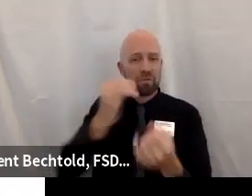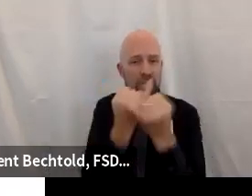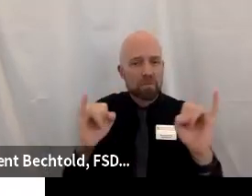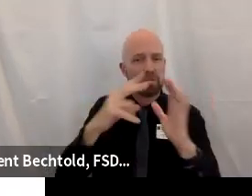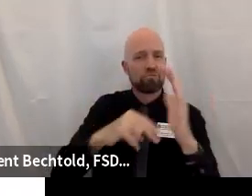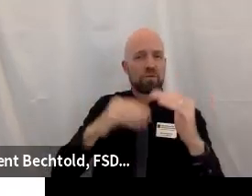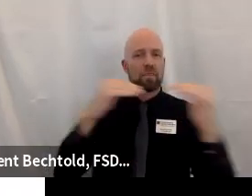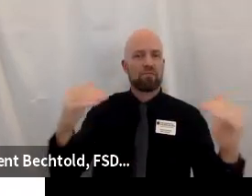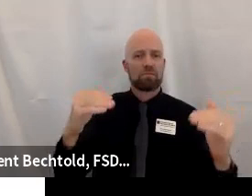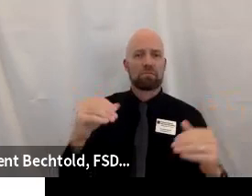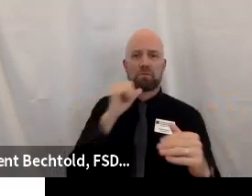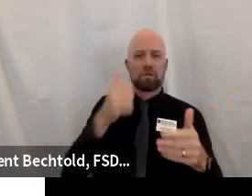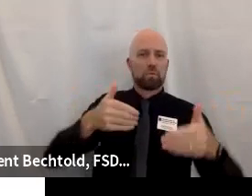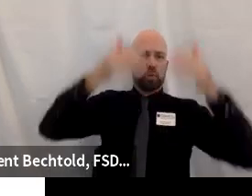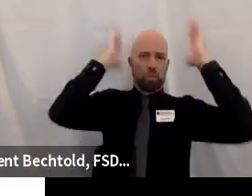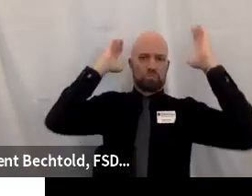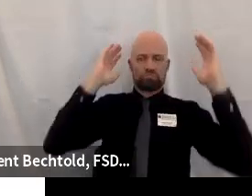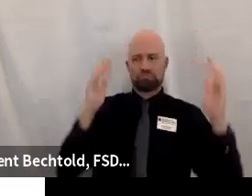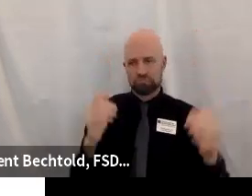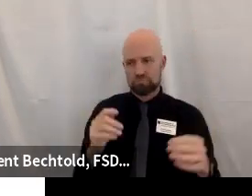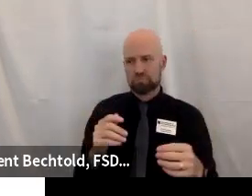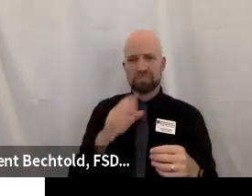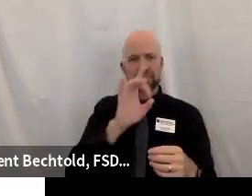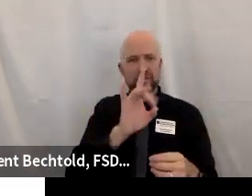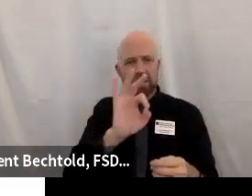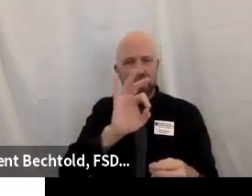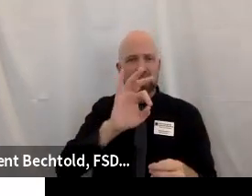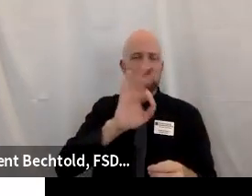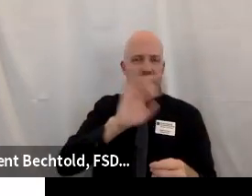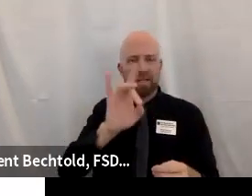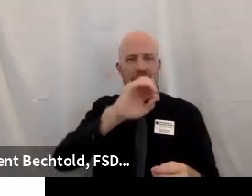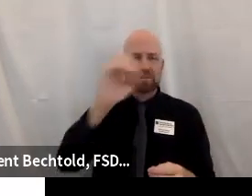But use something at their independent reading level, not above.